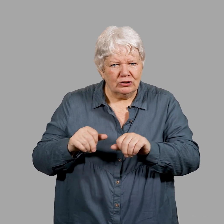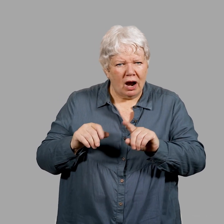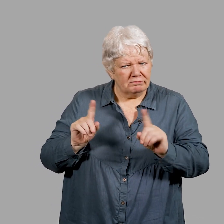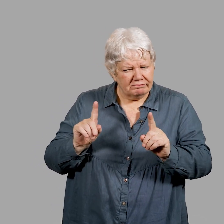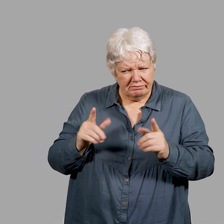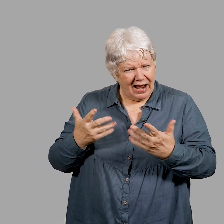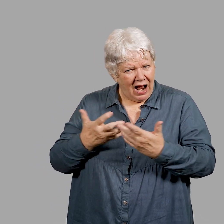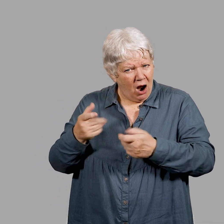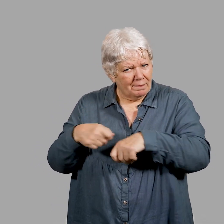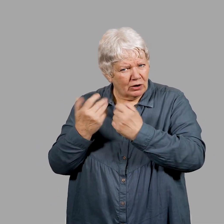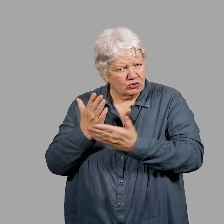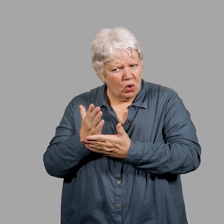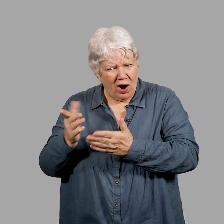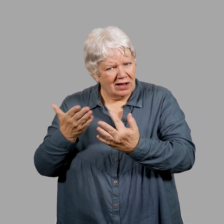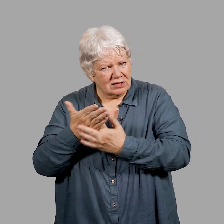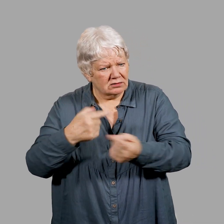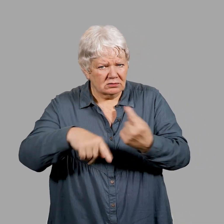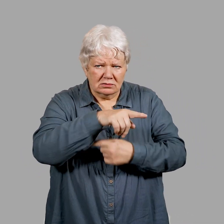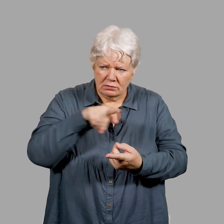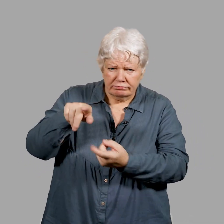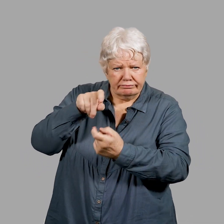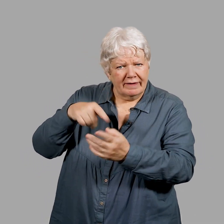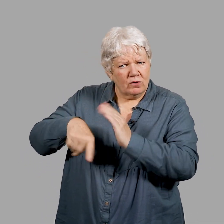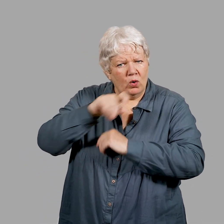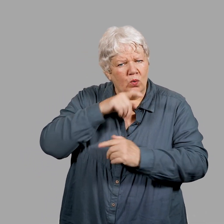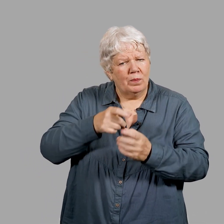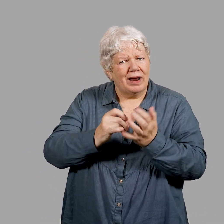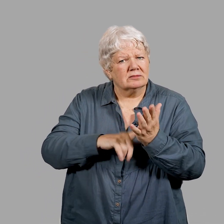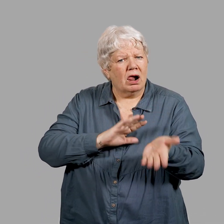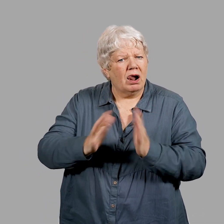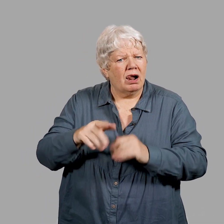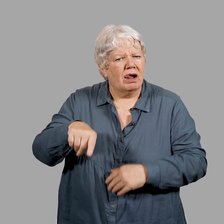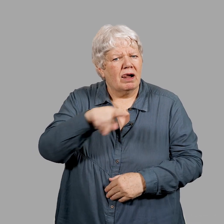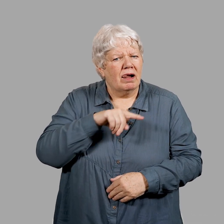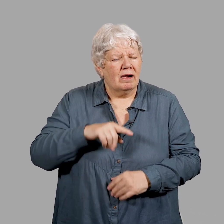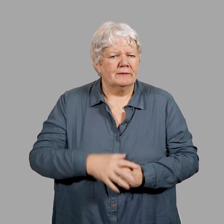and investigate how these can be made accessible for BSL users.